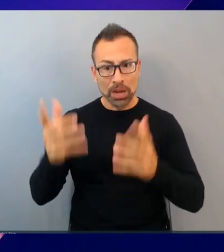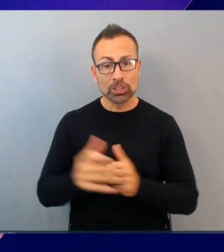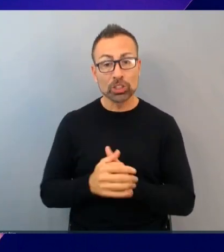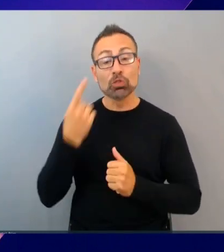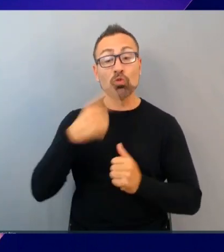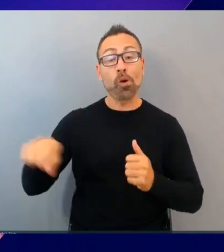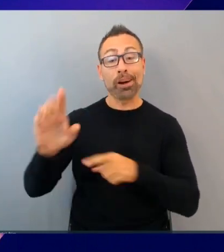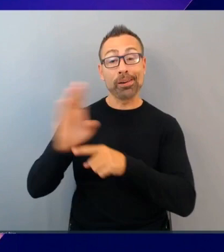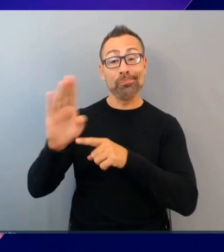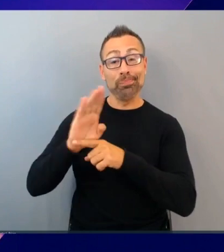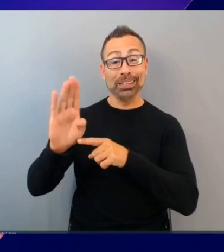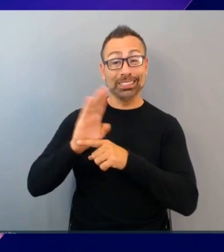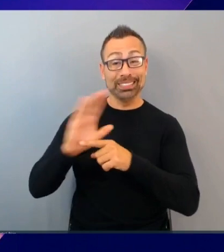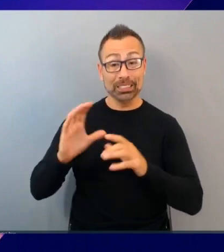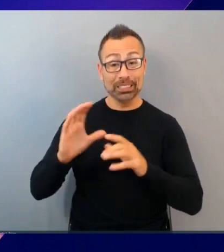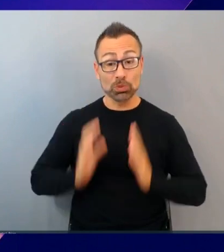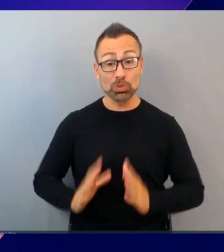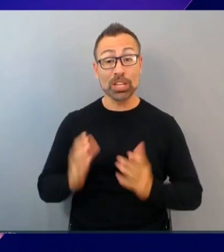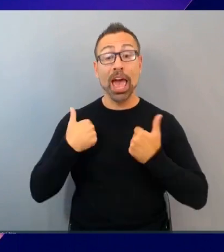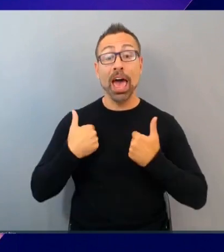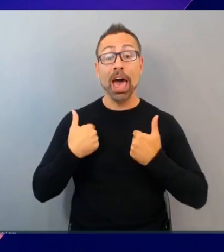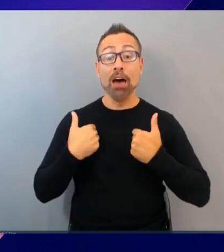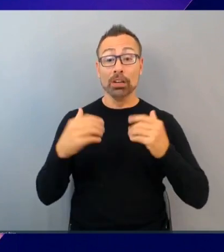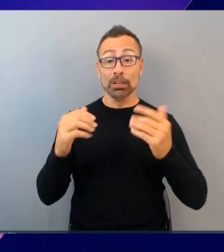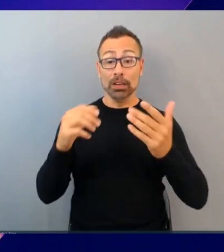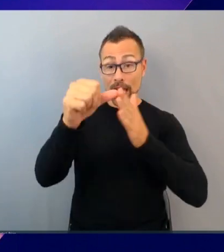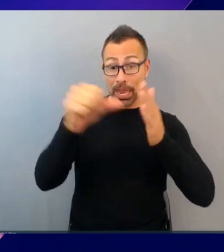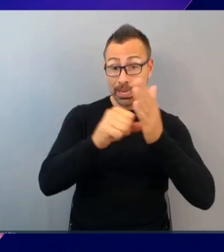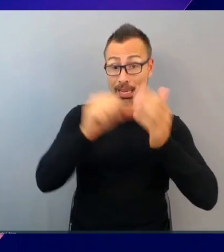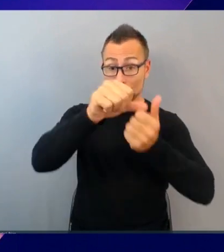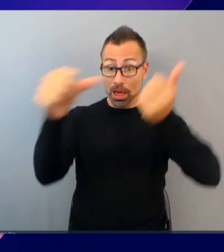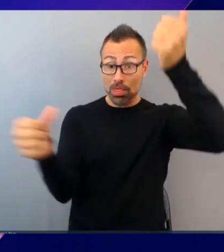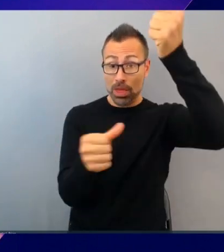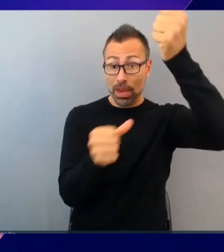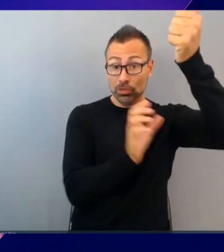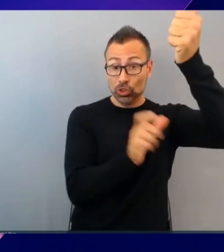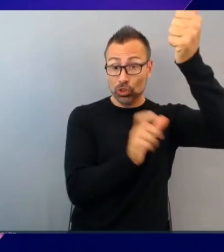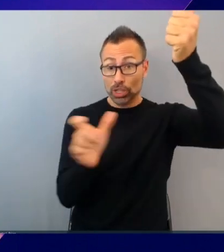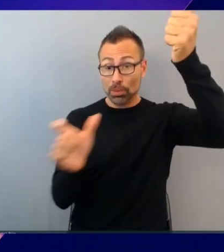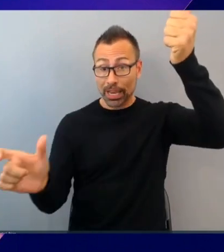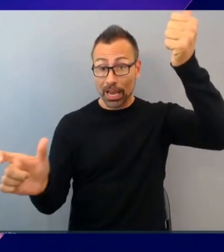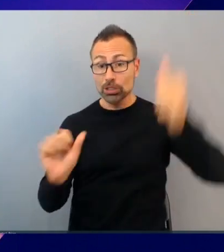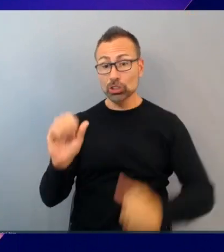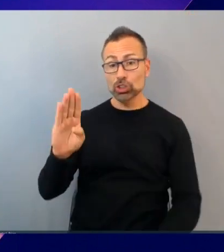So they can now sponsor accounts for their employees without creating new AWS accounts for each user.